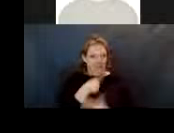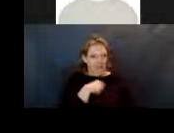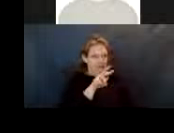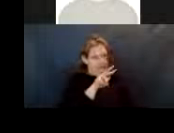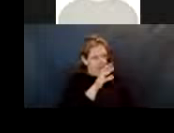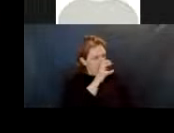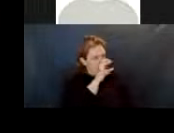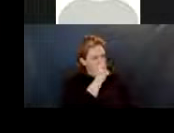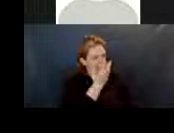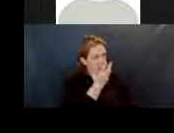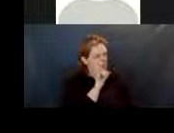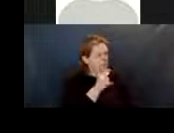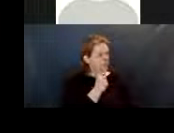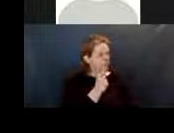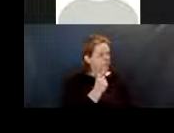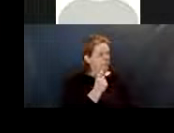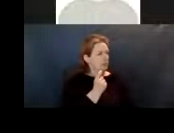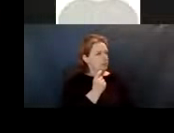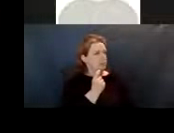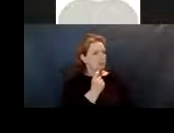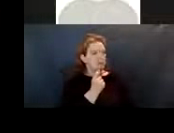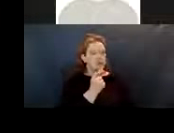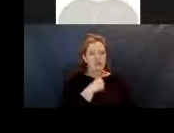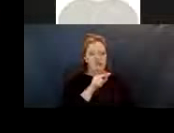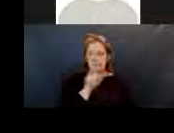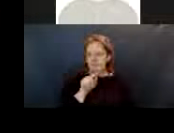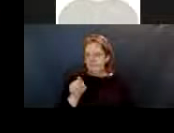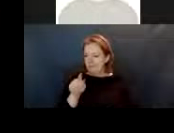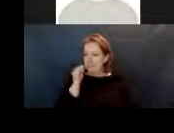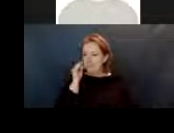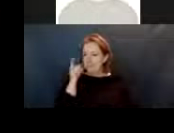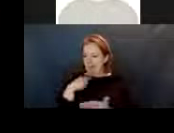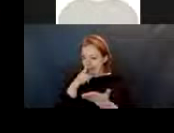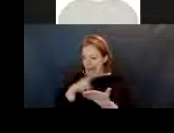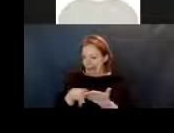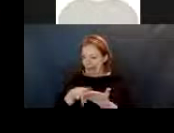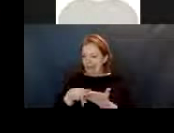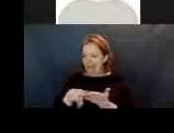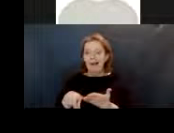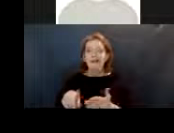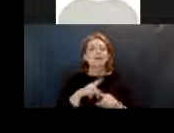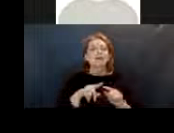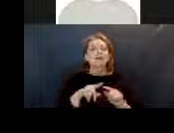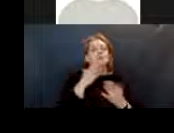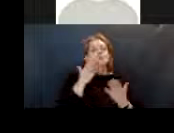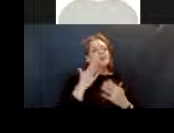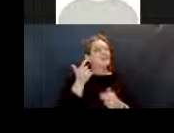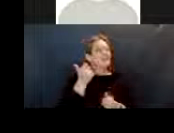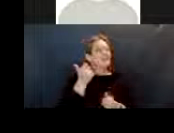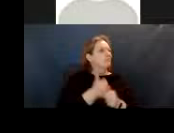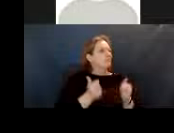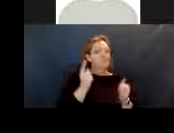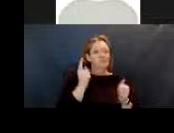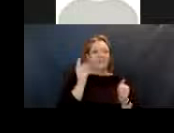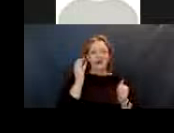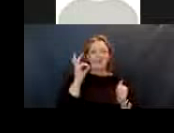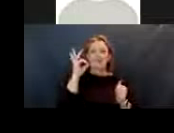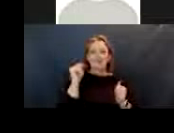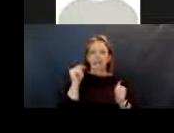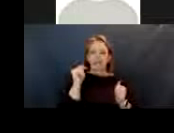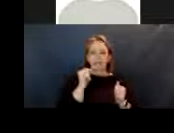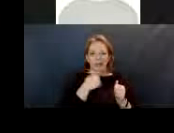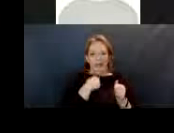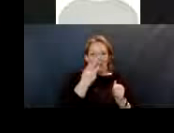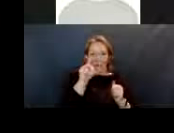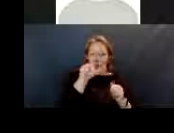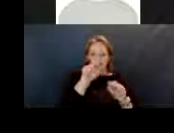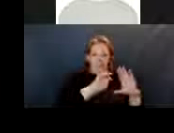I mean for like every maybe 100 feet there was a hole dug into the side of the foothills.